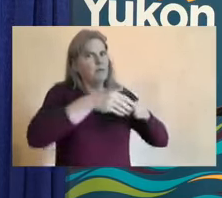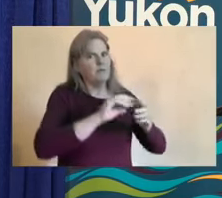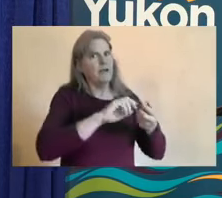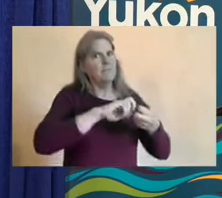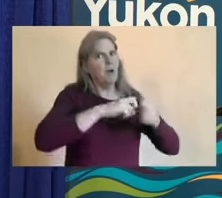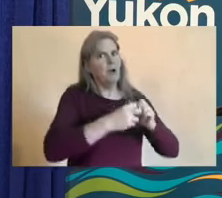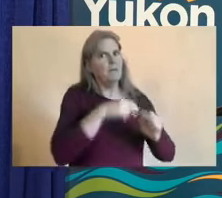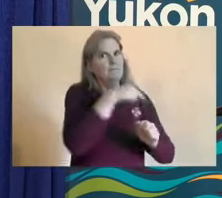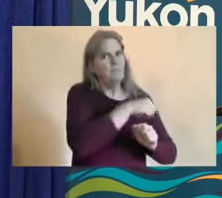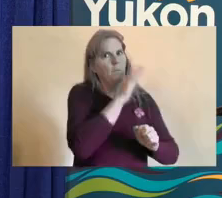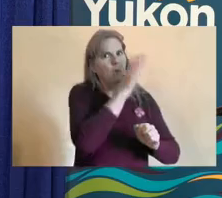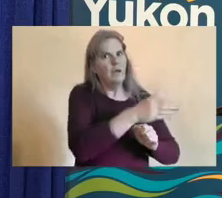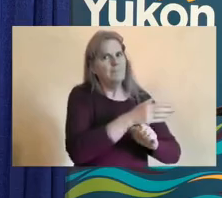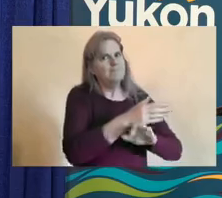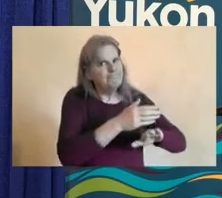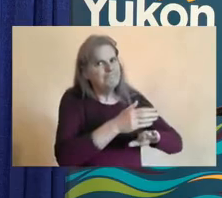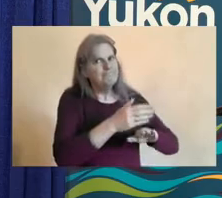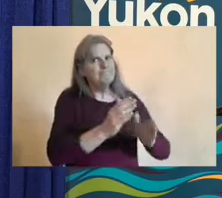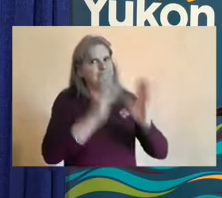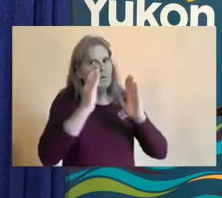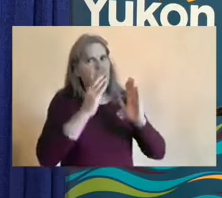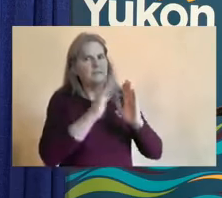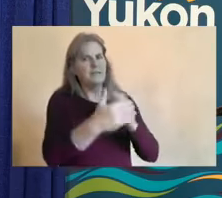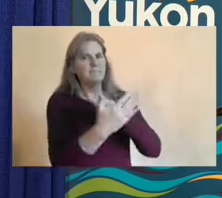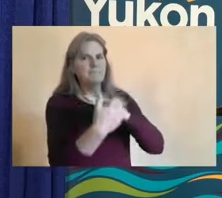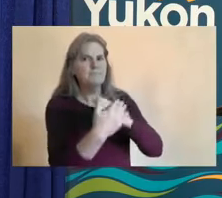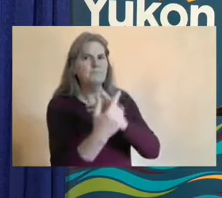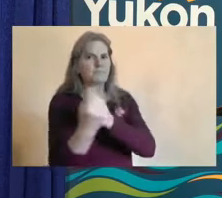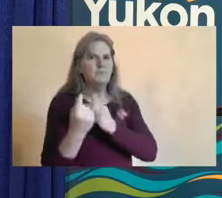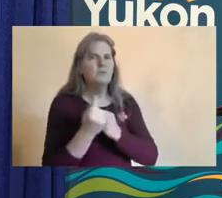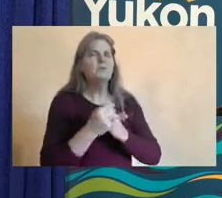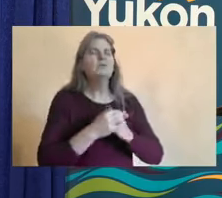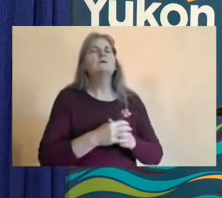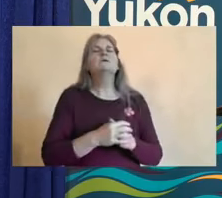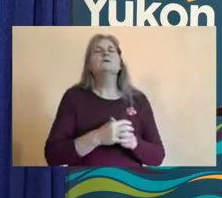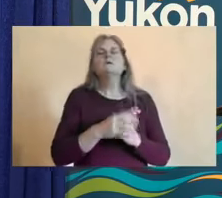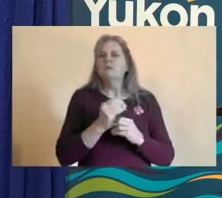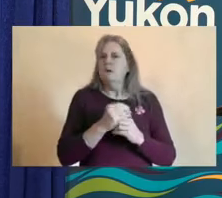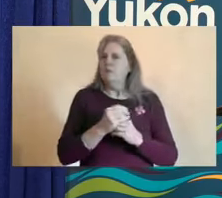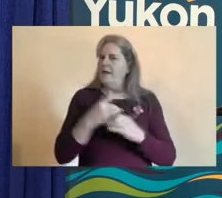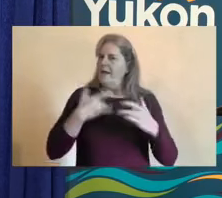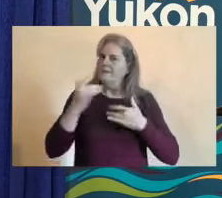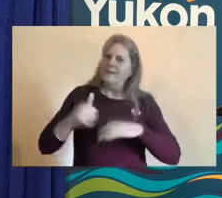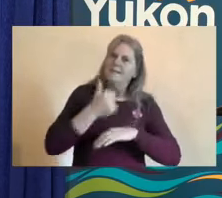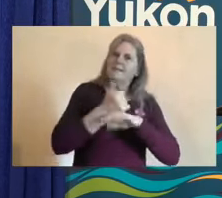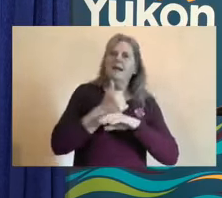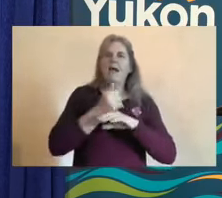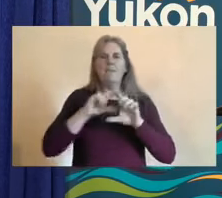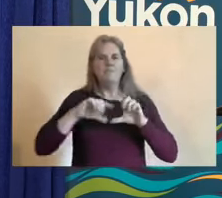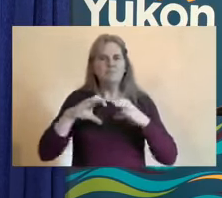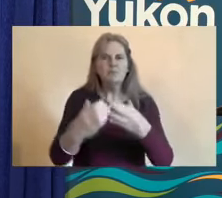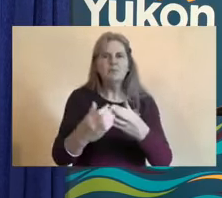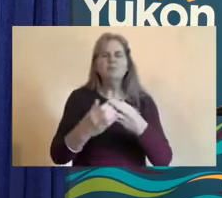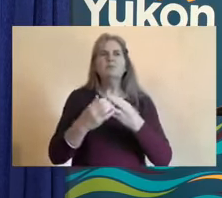deal with that. But the recommendations will be coming in soon and we are excited to get this panel underway. We would like to get this